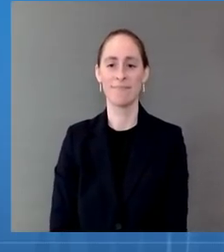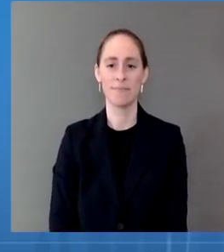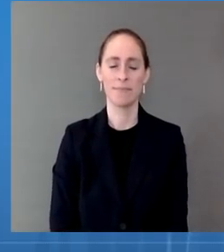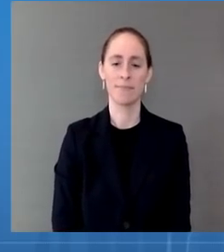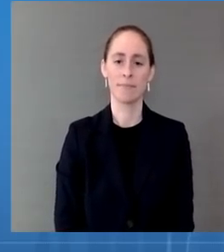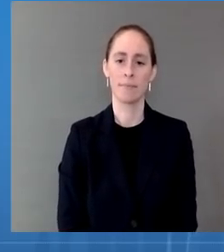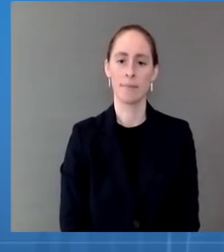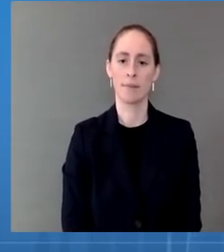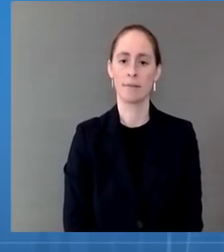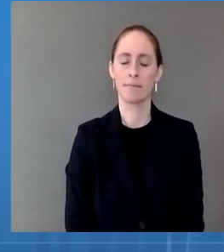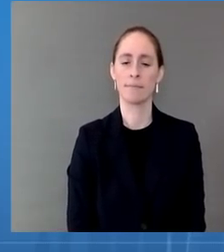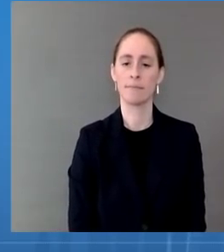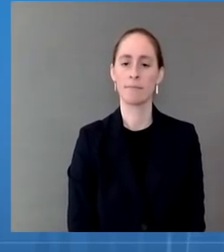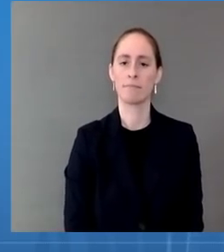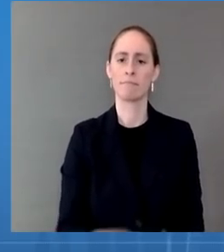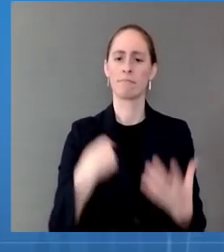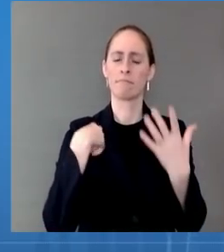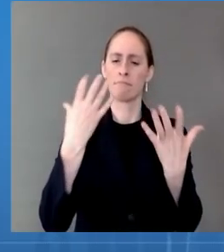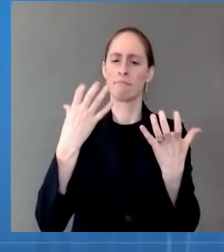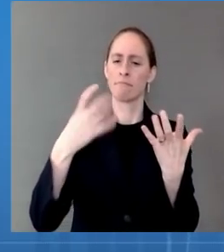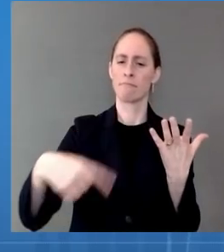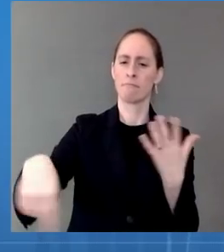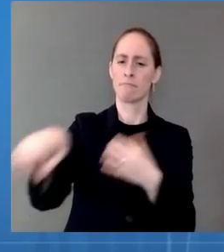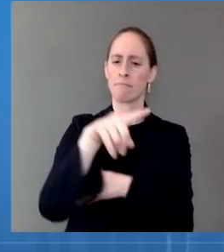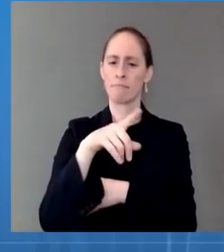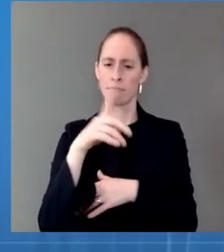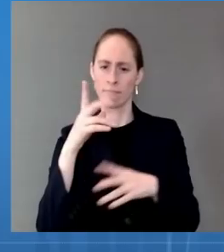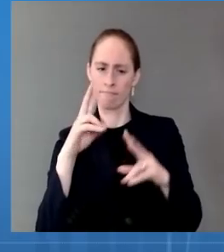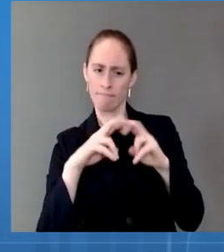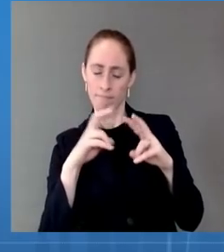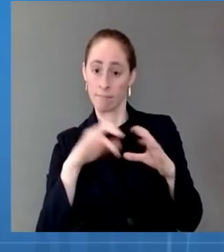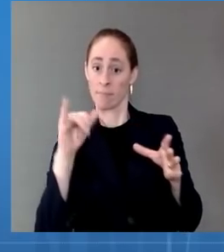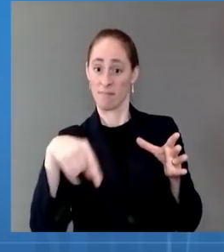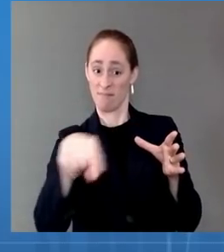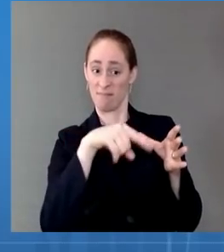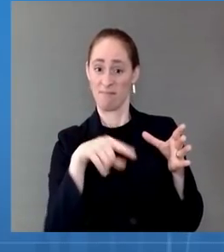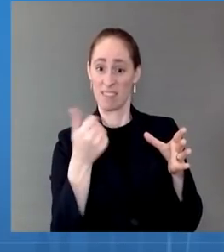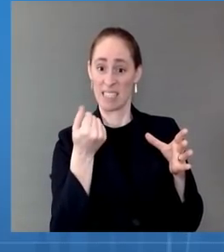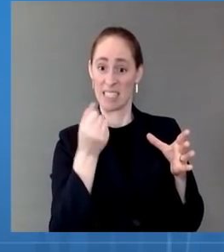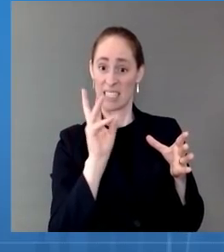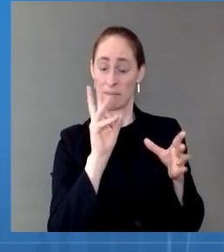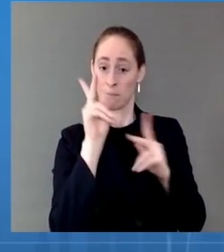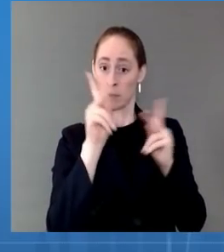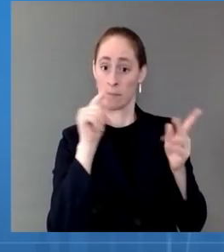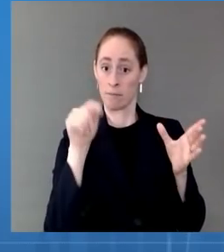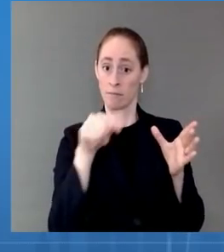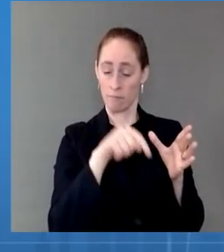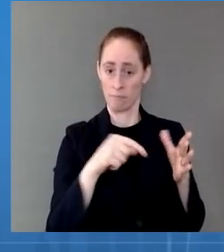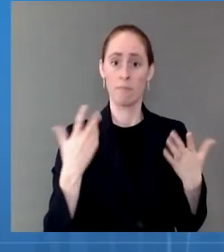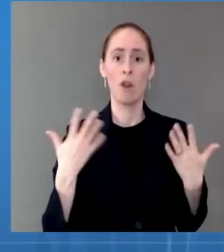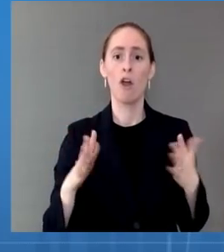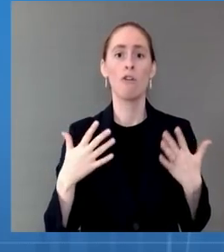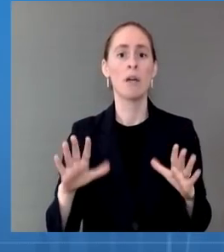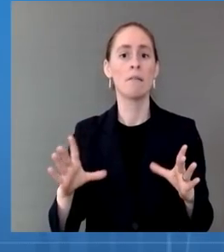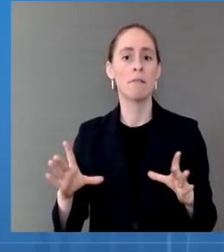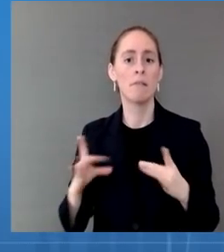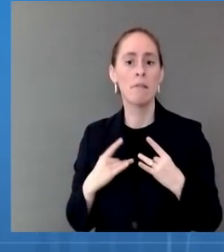Among all cases, there was only one hospitalization, and no deaths have been reported to date in reported cases.